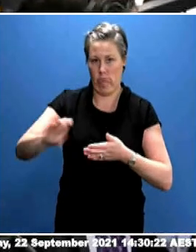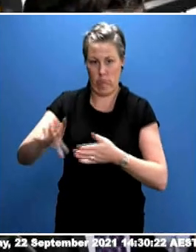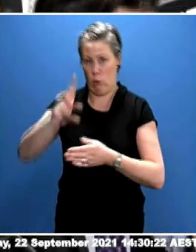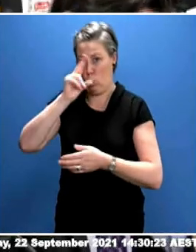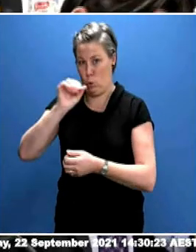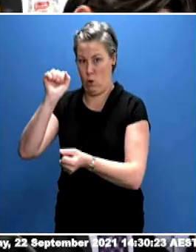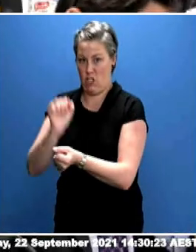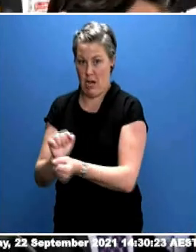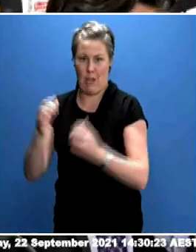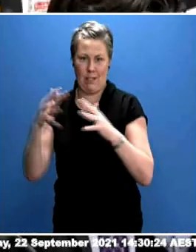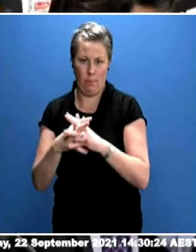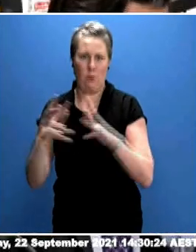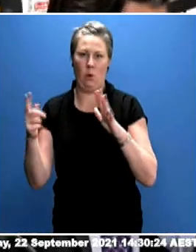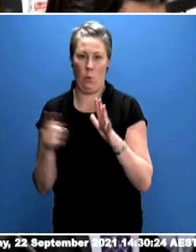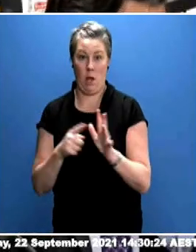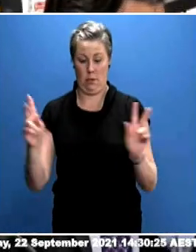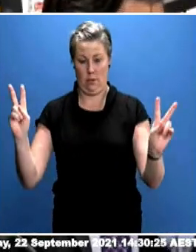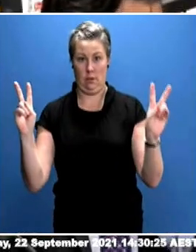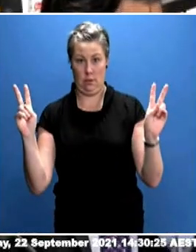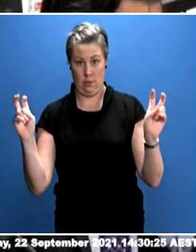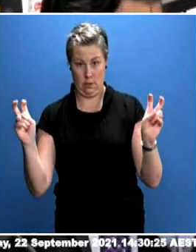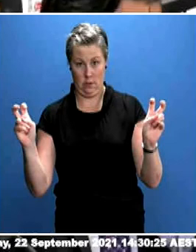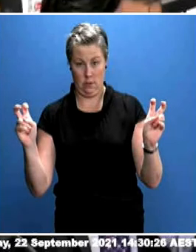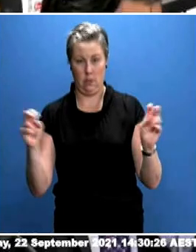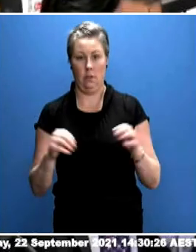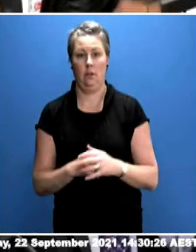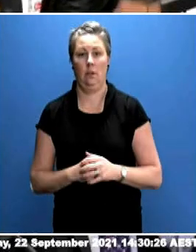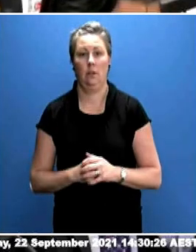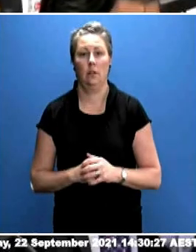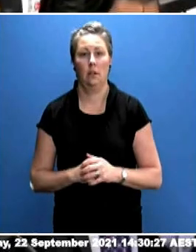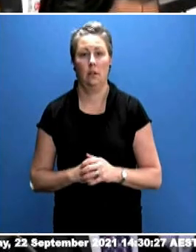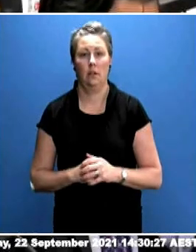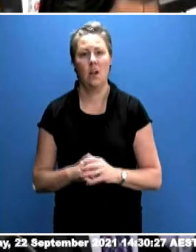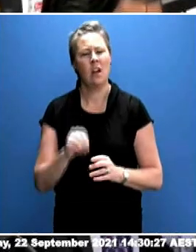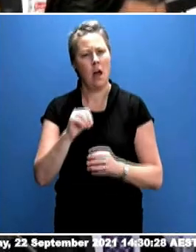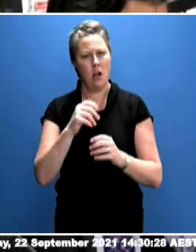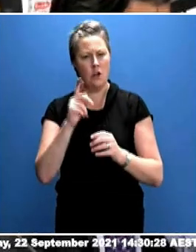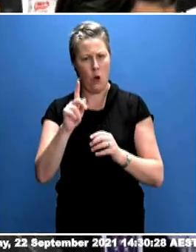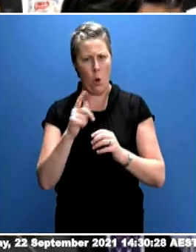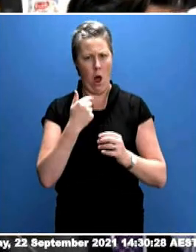In terms of what's noted at paragraph 44 of your statement and linking back to what